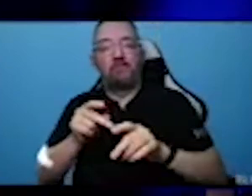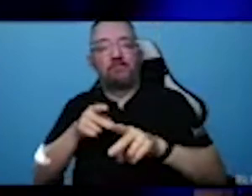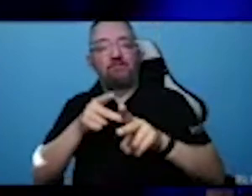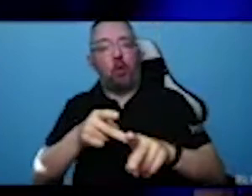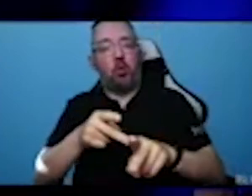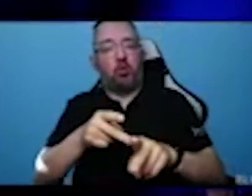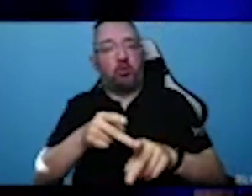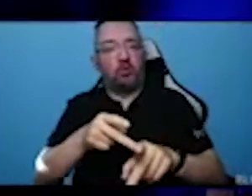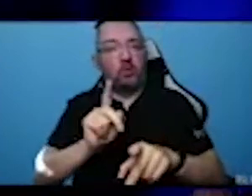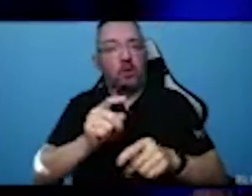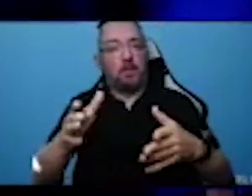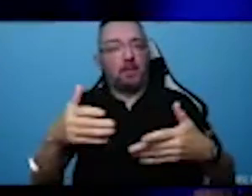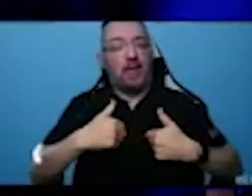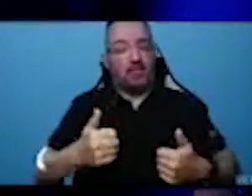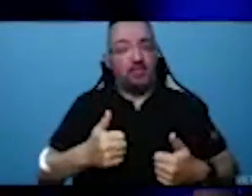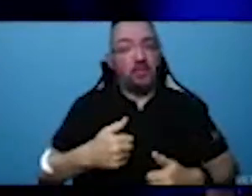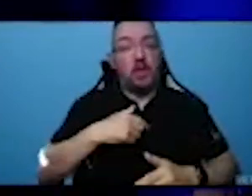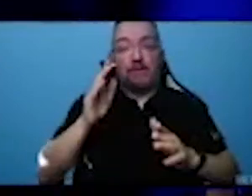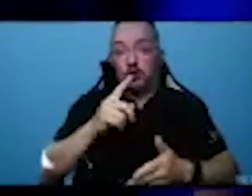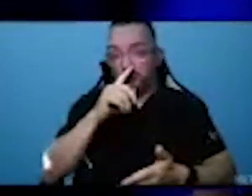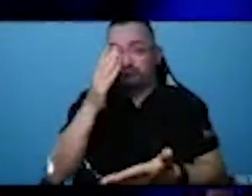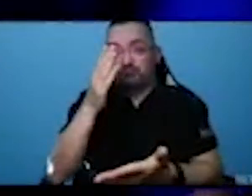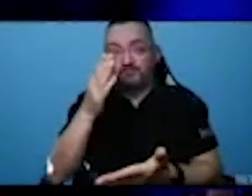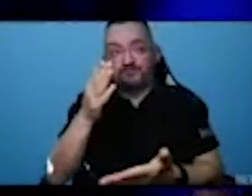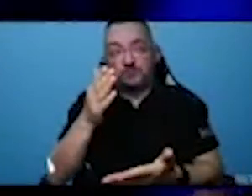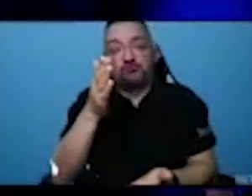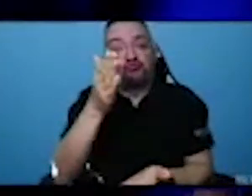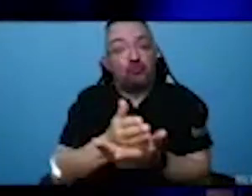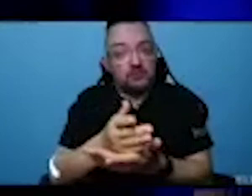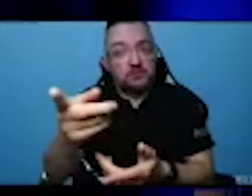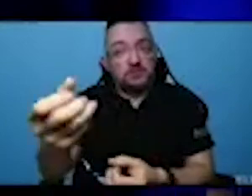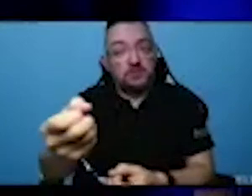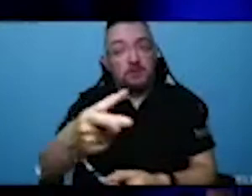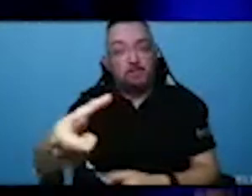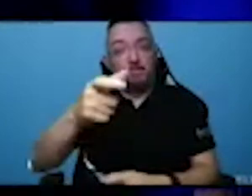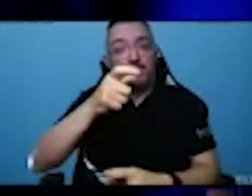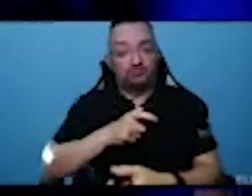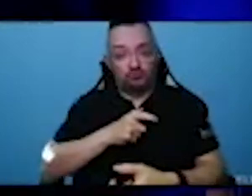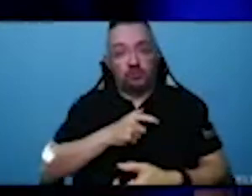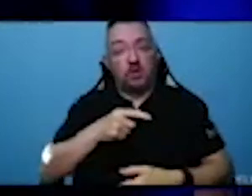the messages, the trust of the message itself, the trust of science, all that leads back to public participation.